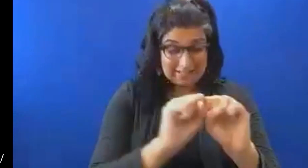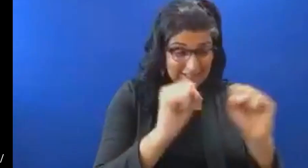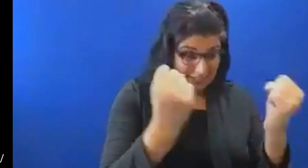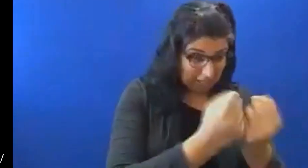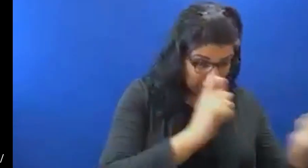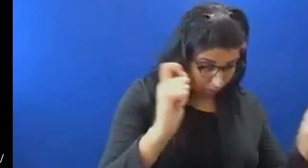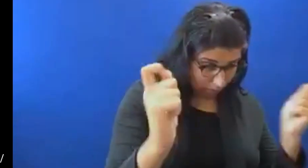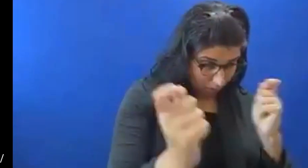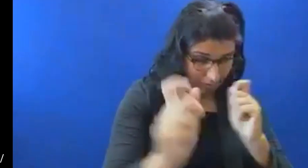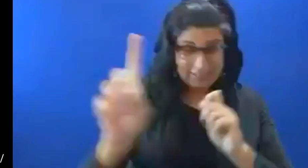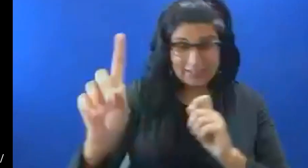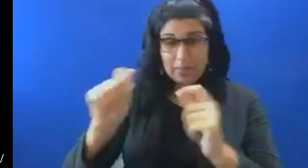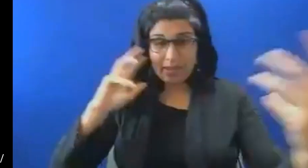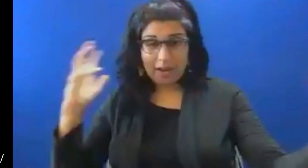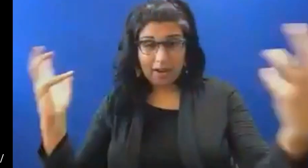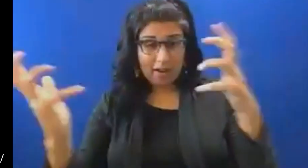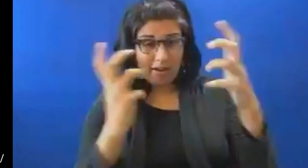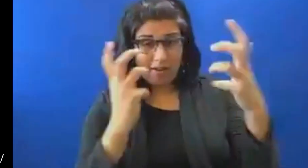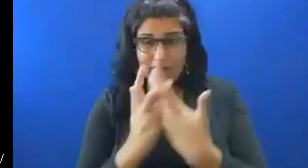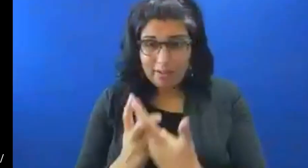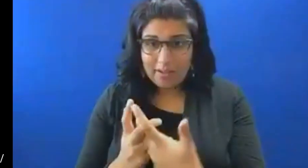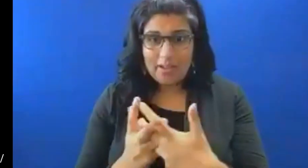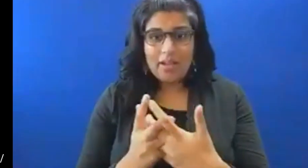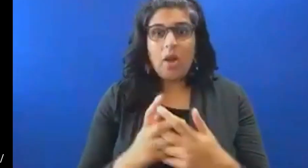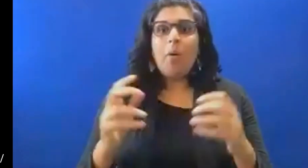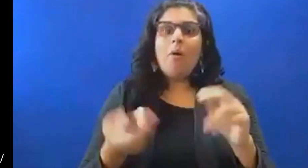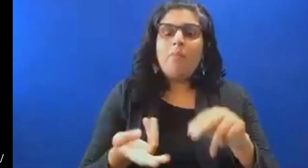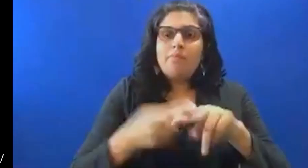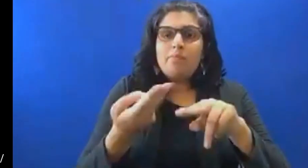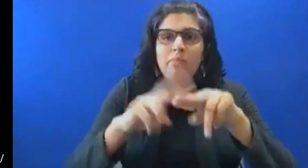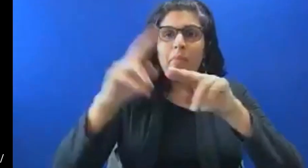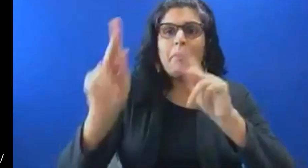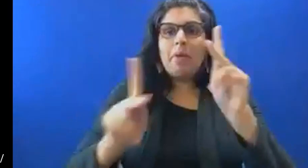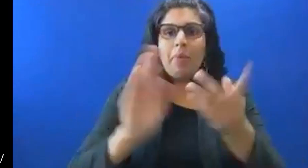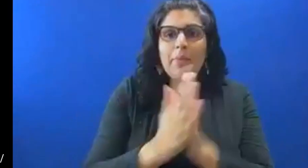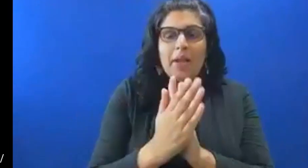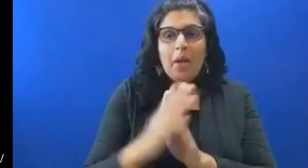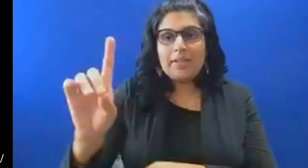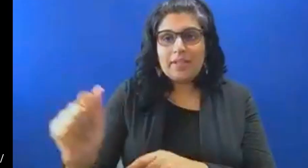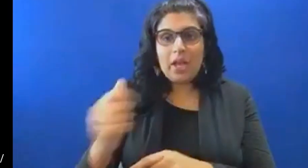becoming disabled, because we're creating new adaptations and opportunities, because